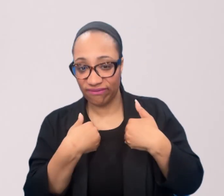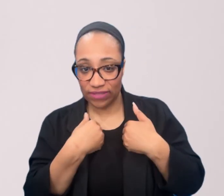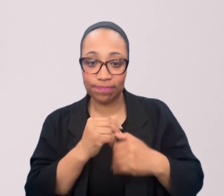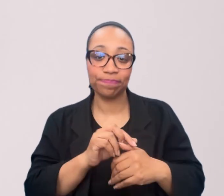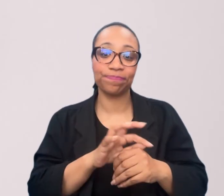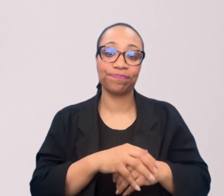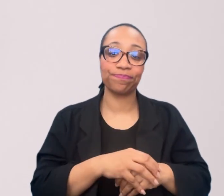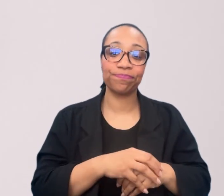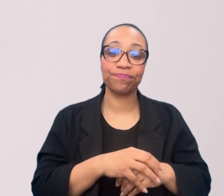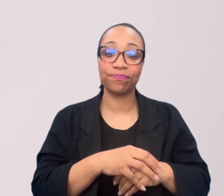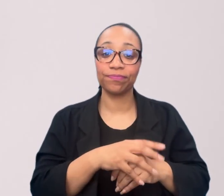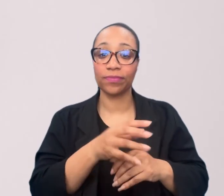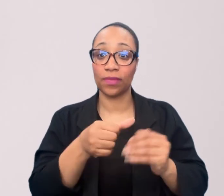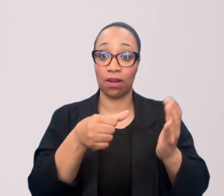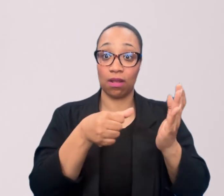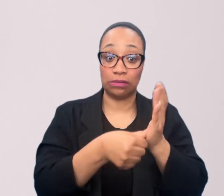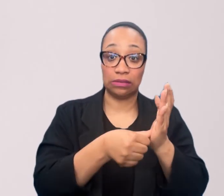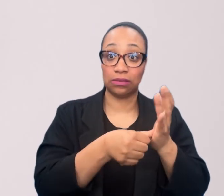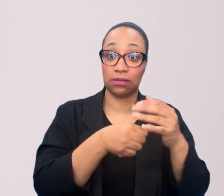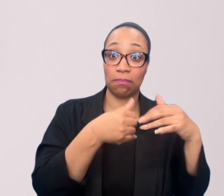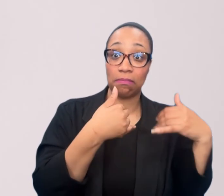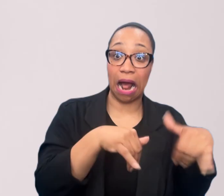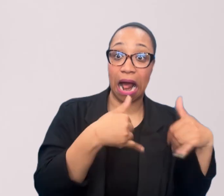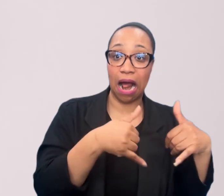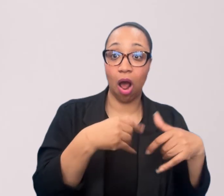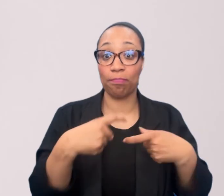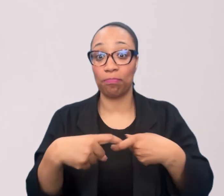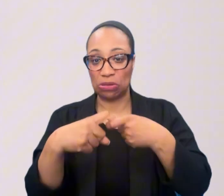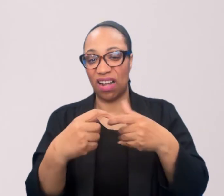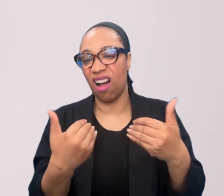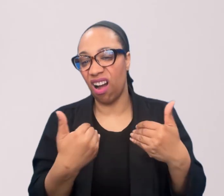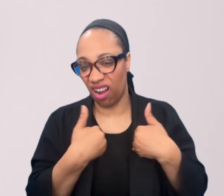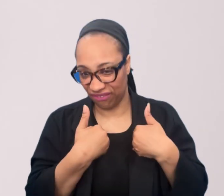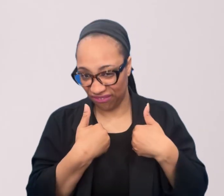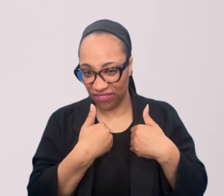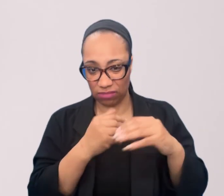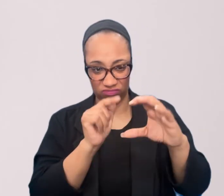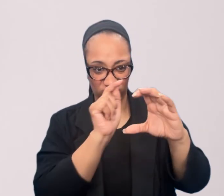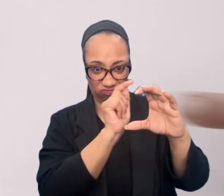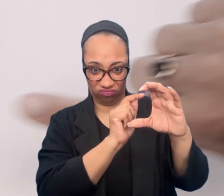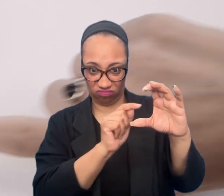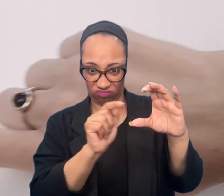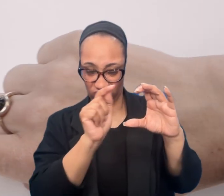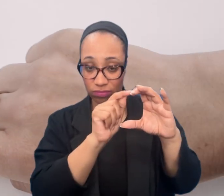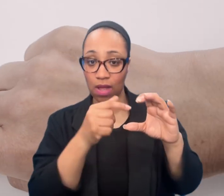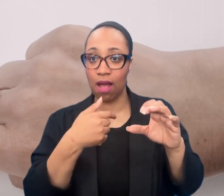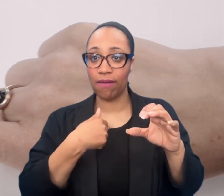different modes when the pump First turns on it is paused and it will turn on in whatever of the four